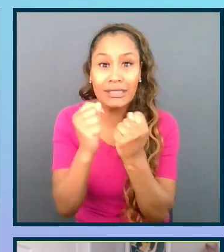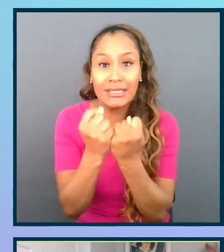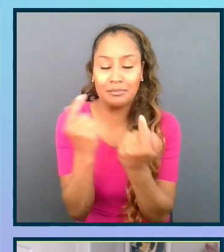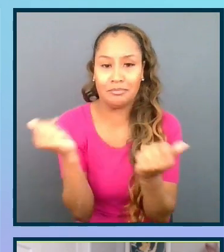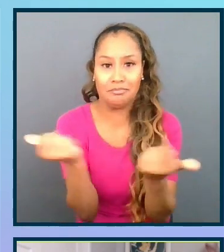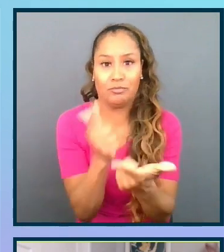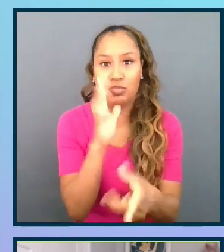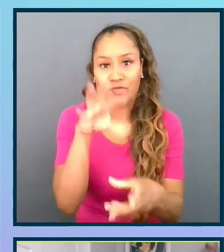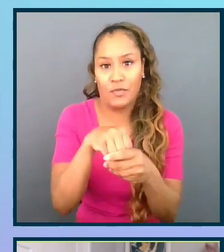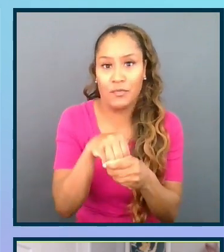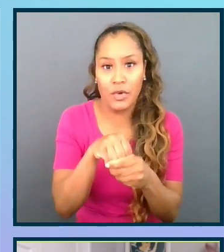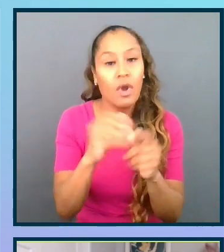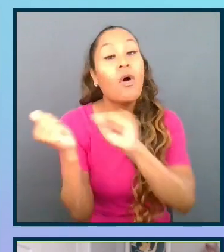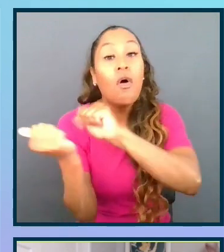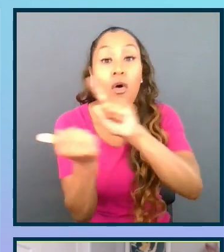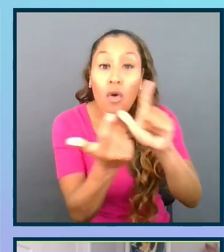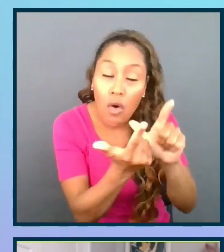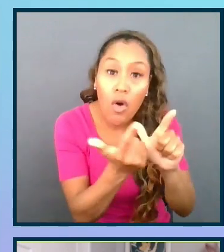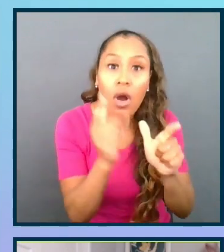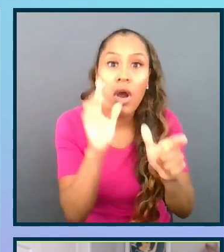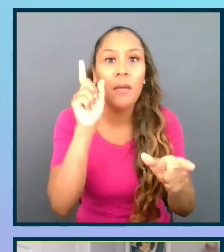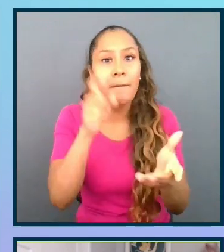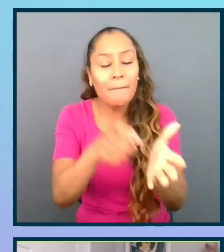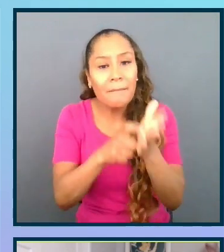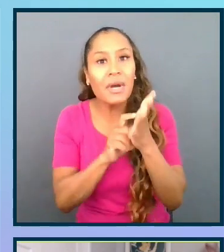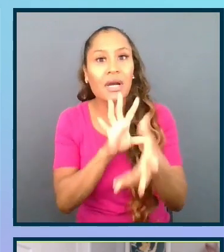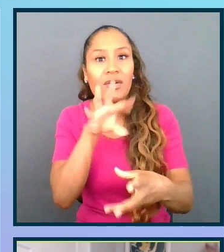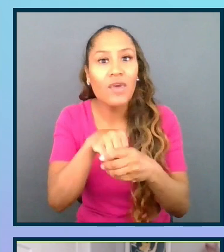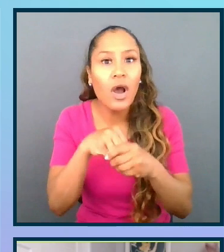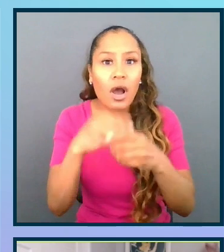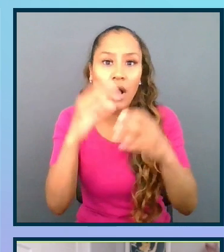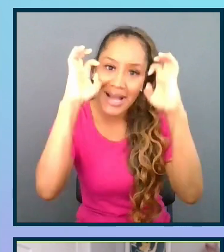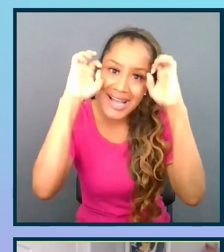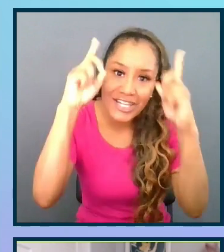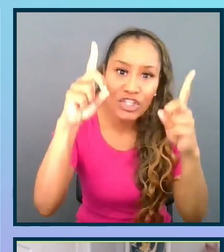It requires everyone to be engaged, educated, and involved.